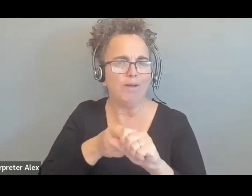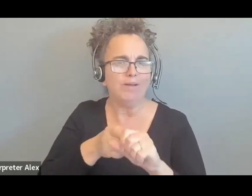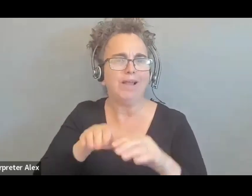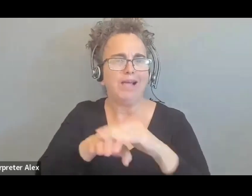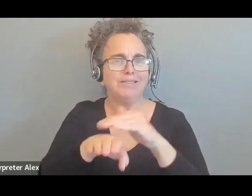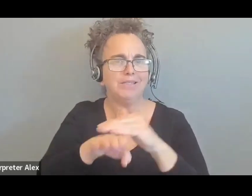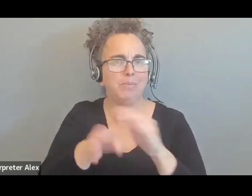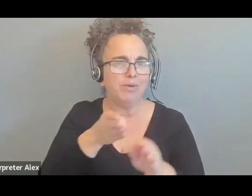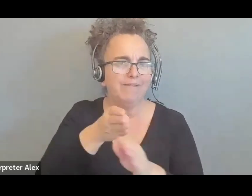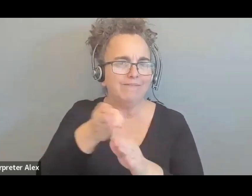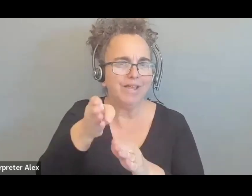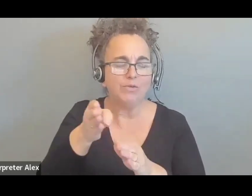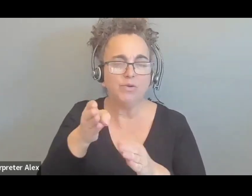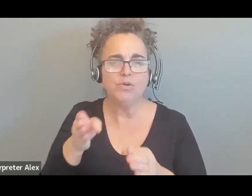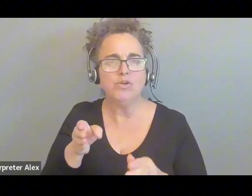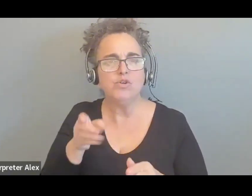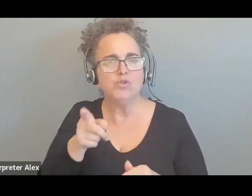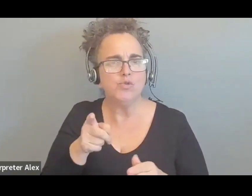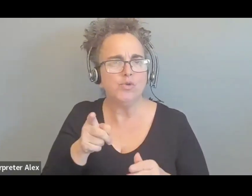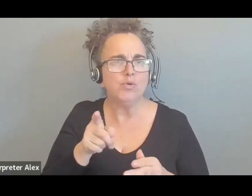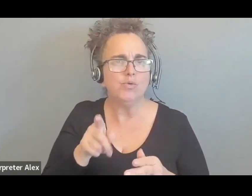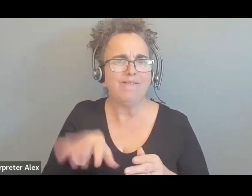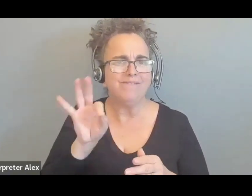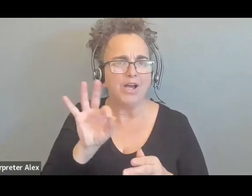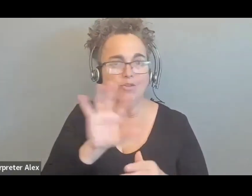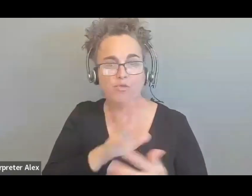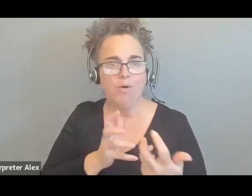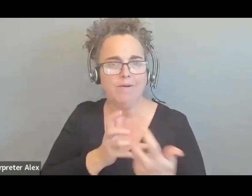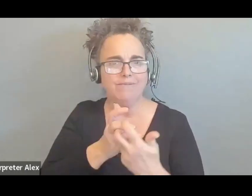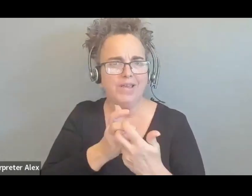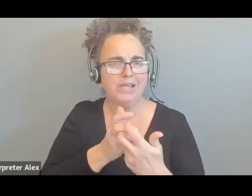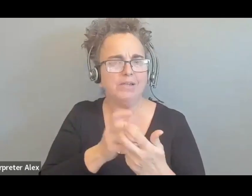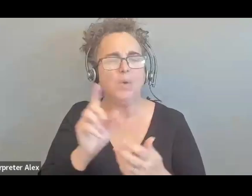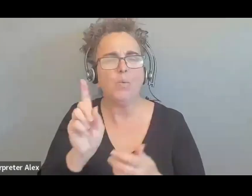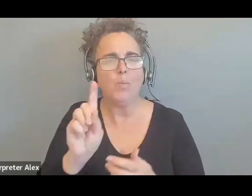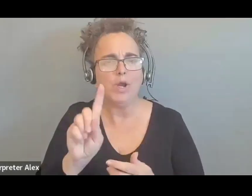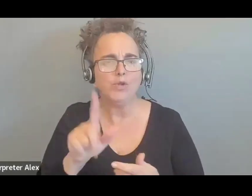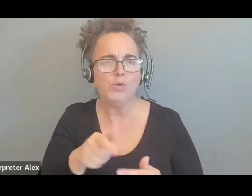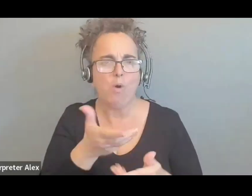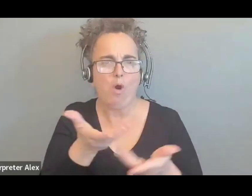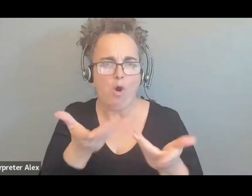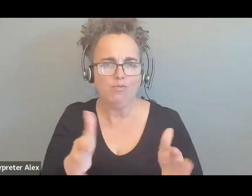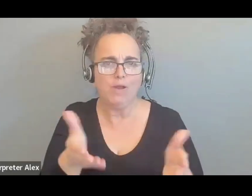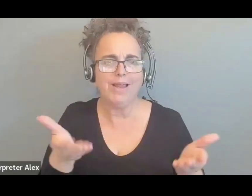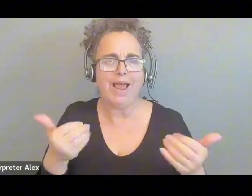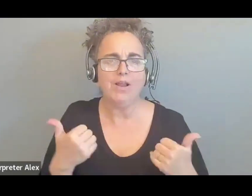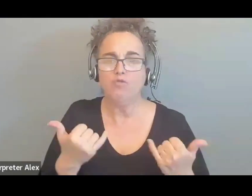It shows where you find your fit in the place you are seeking to understand,